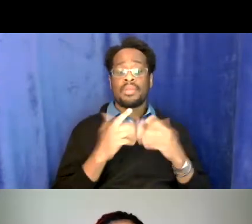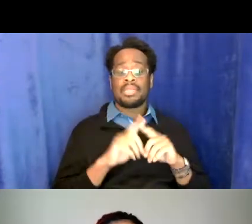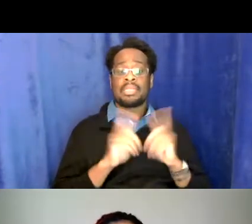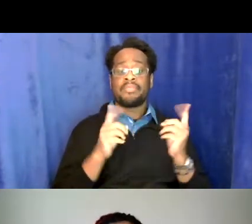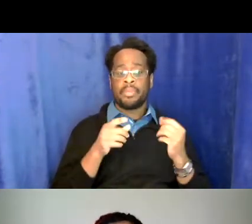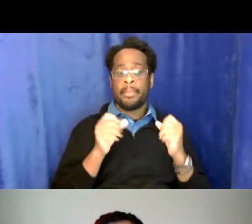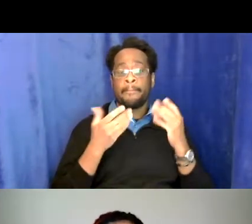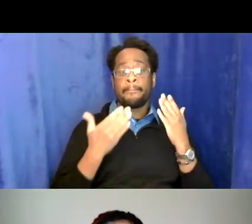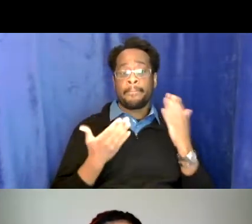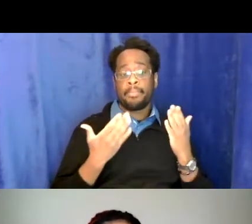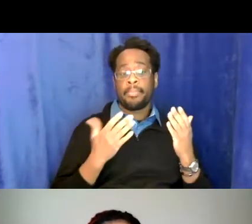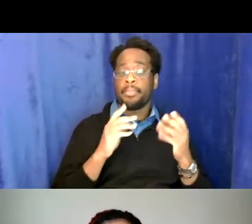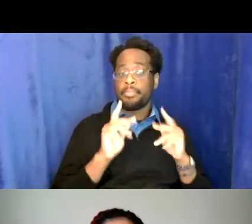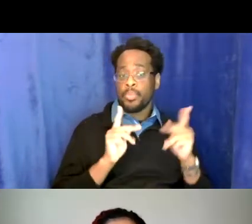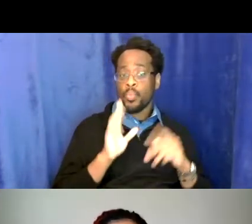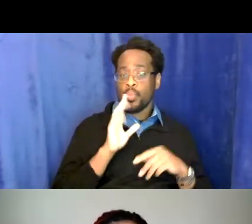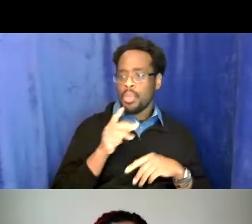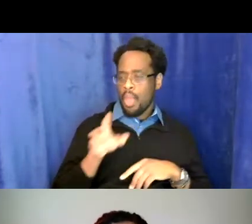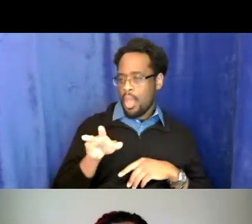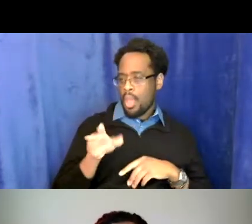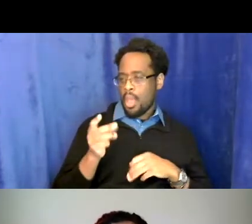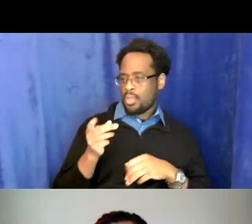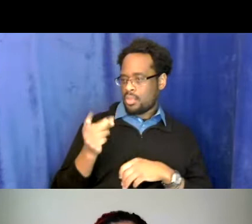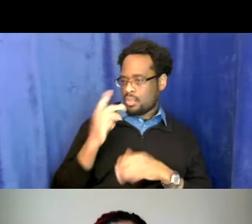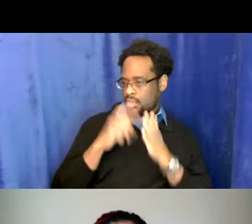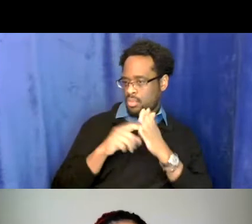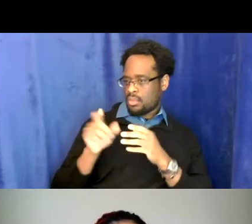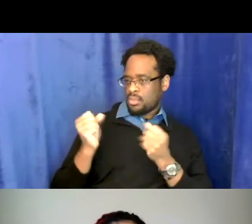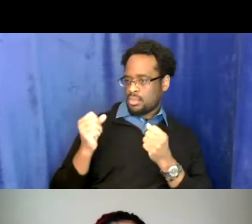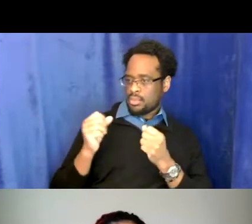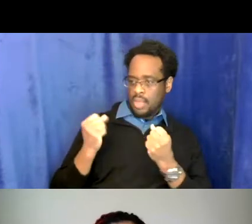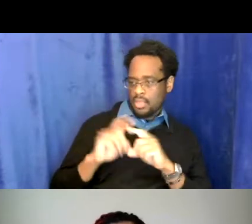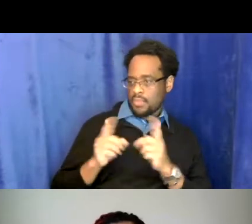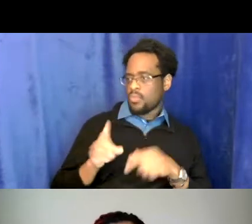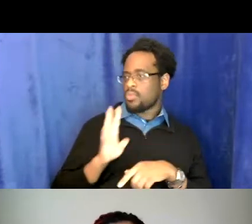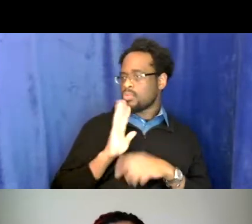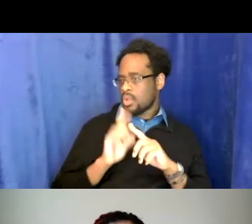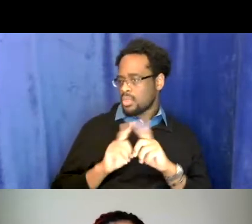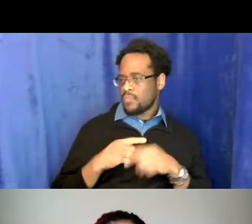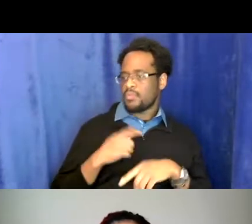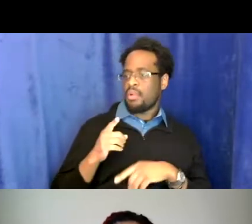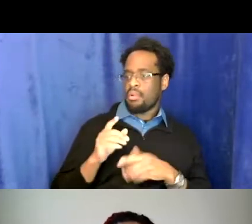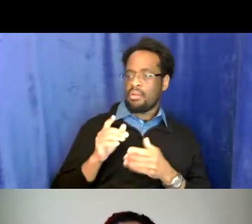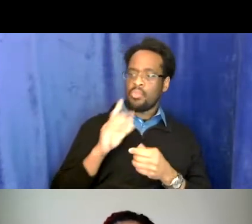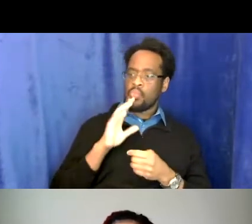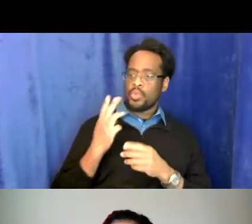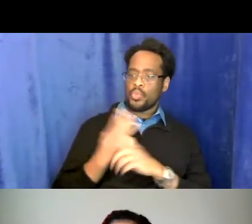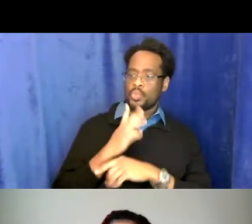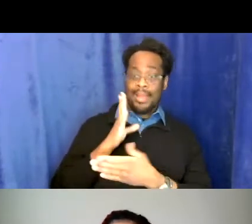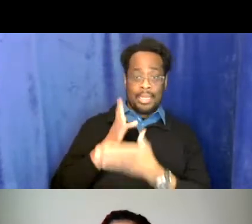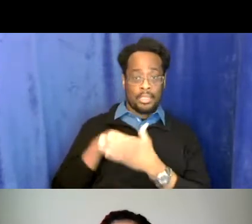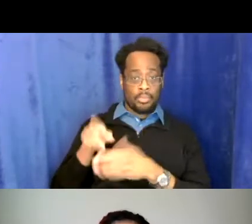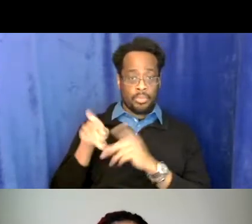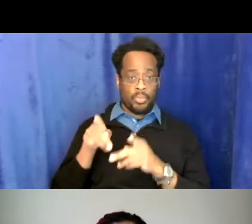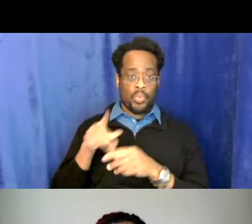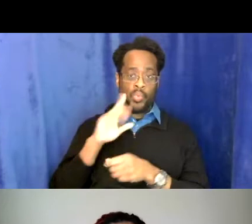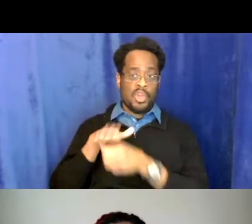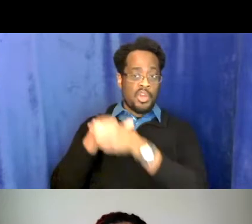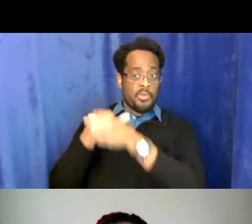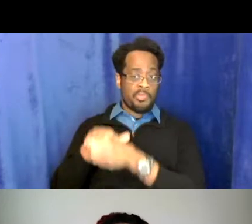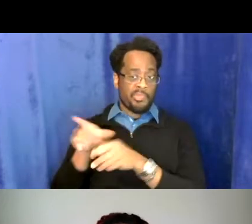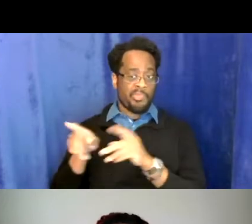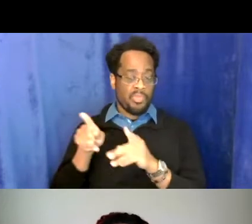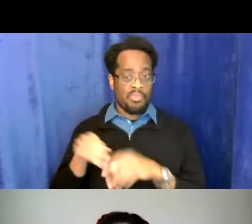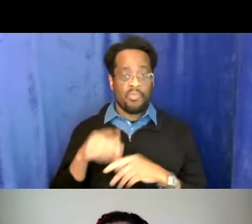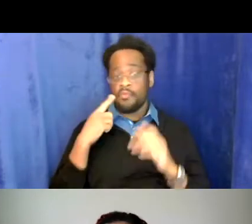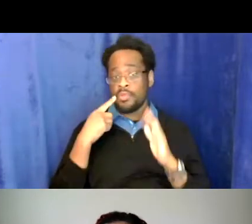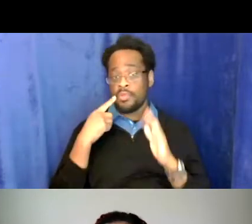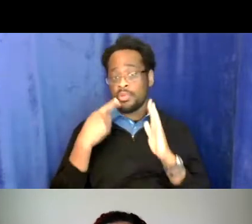Often, the difference may be noted in the signs. It may be based on how that person talks, that person